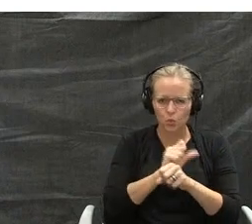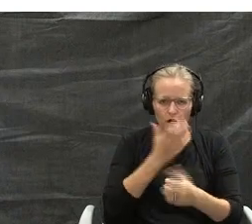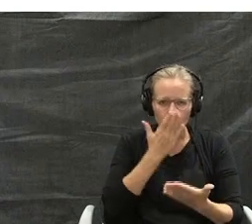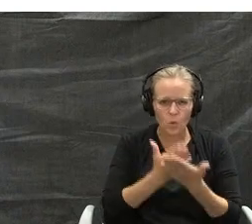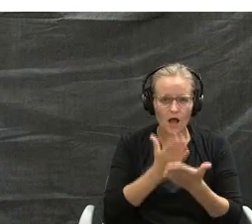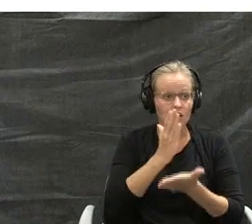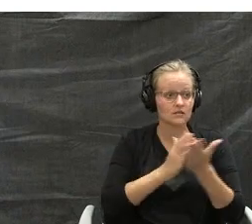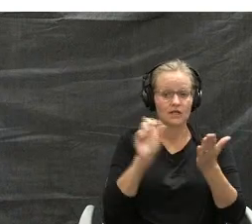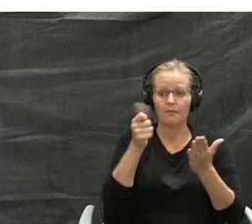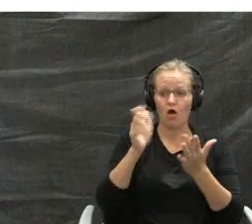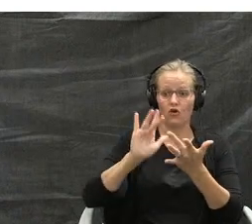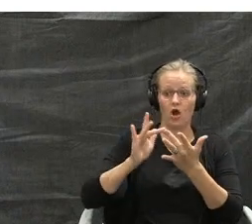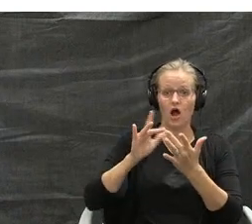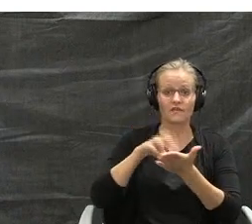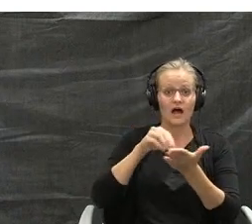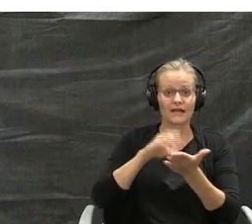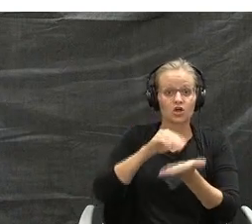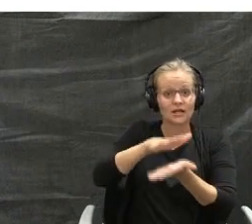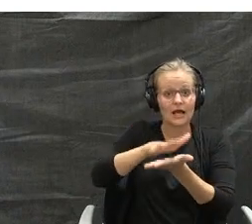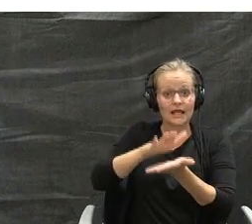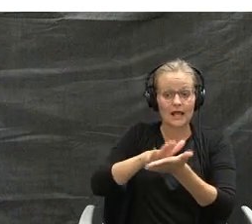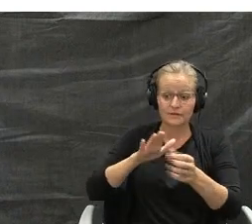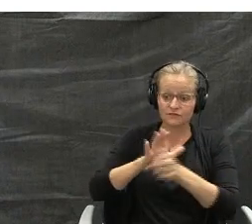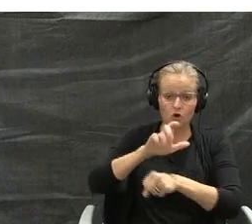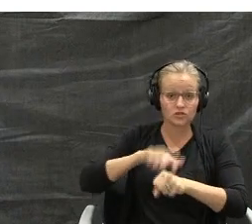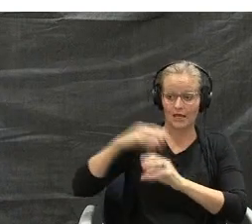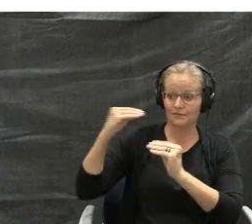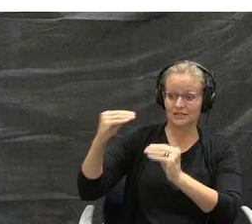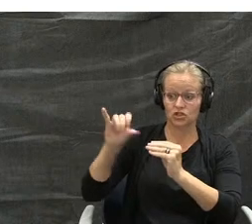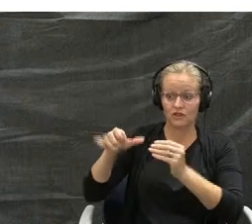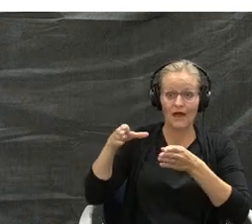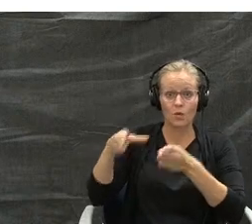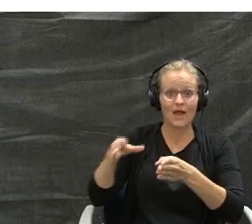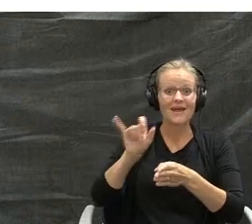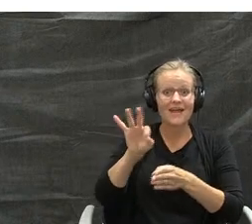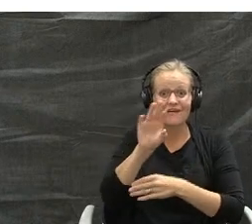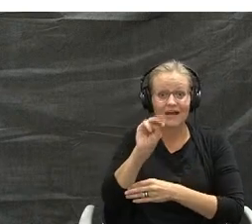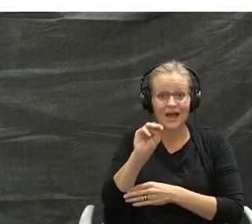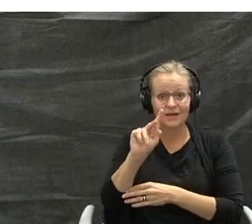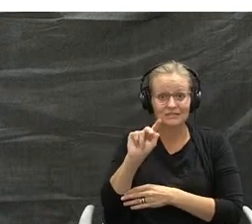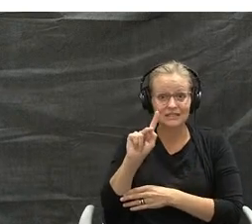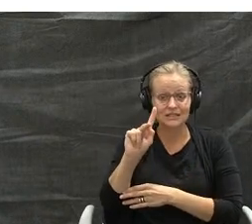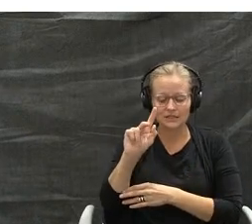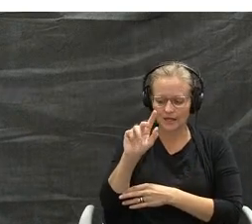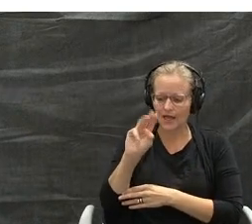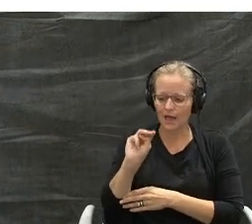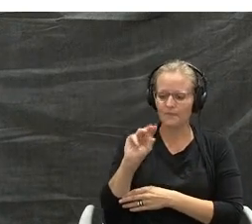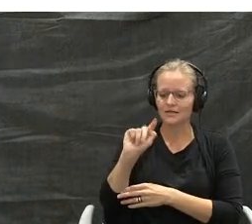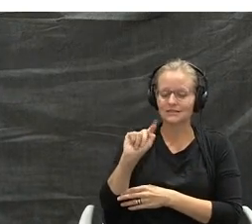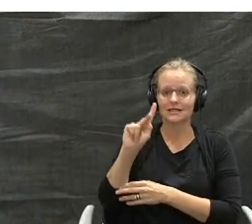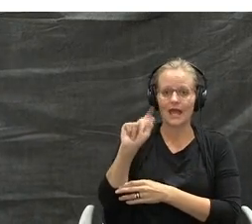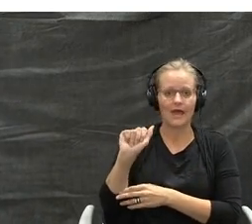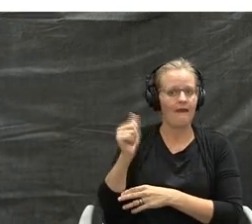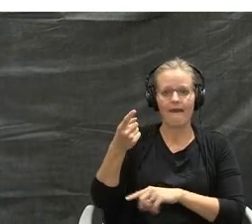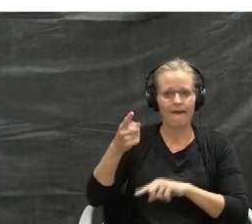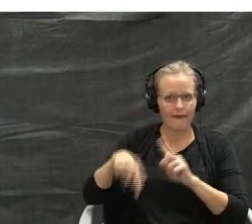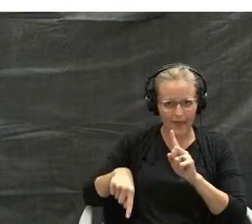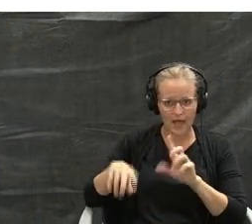time, and if Minne Tonka cannot provide the same or better level of Education we can get elsewhere, I am prepared to